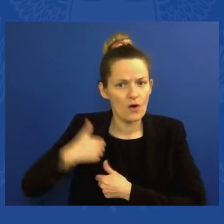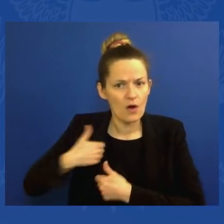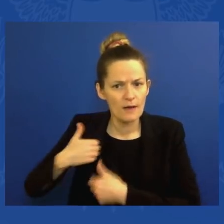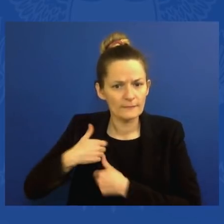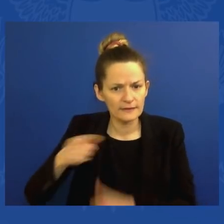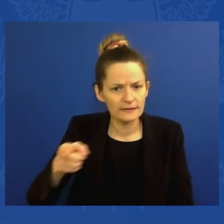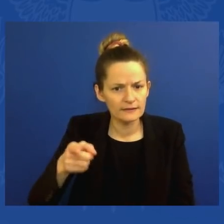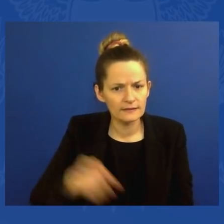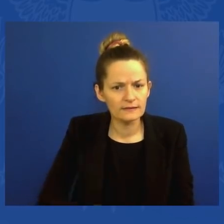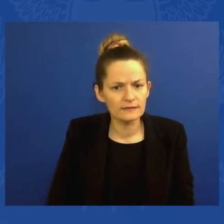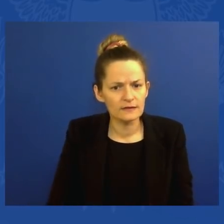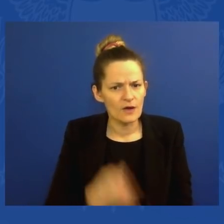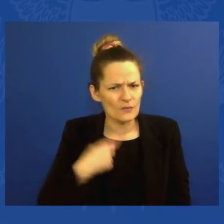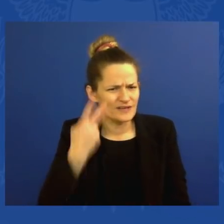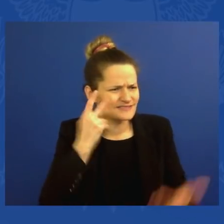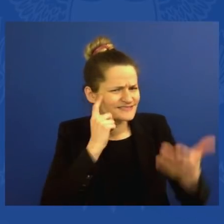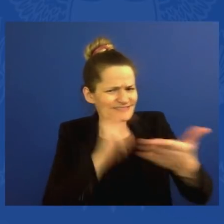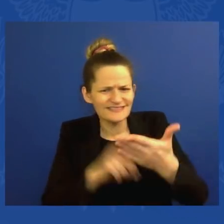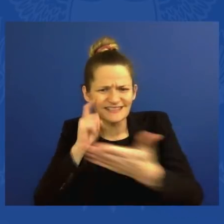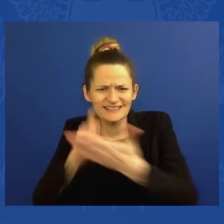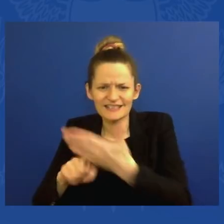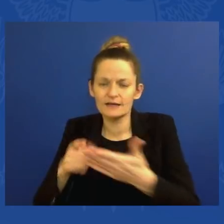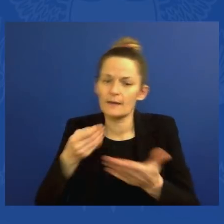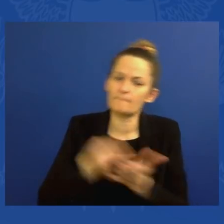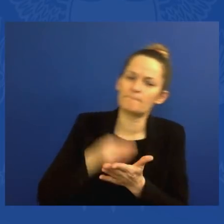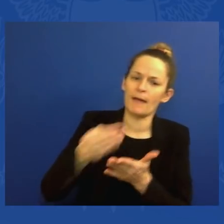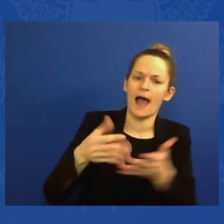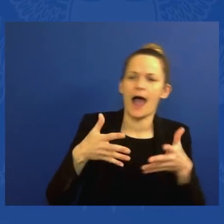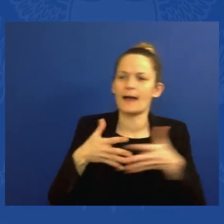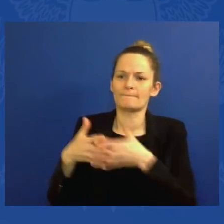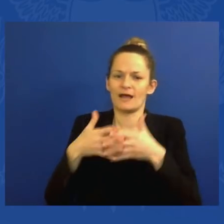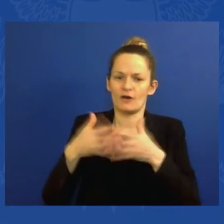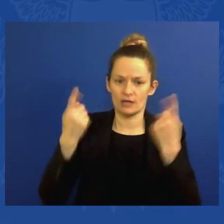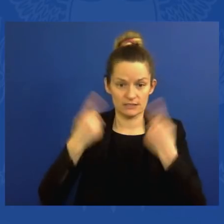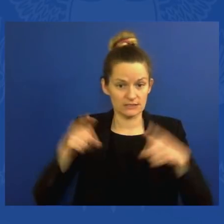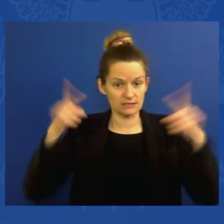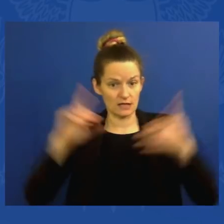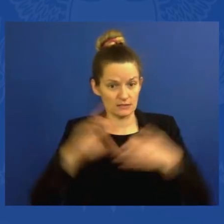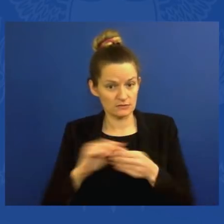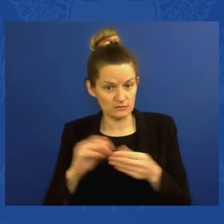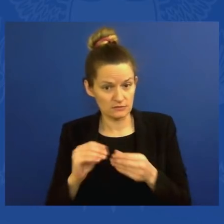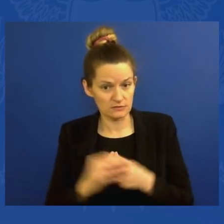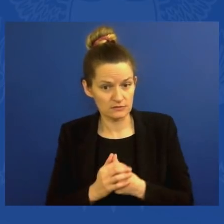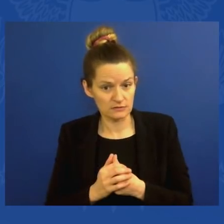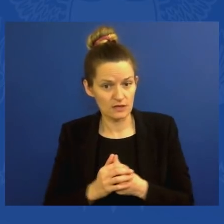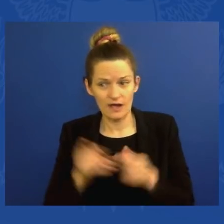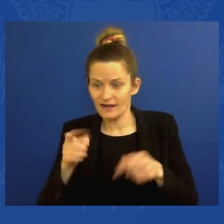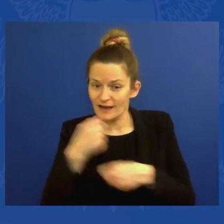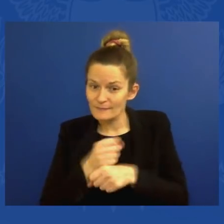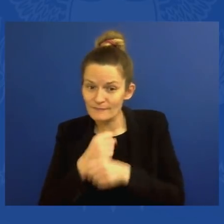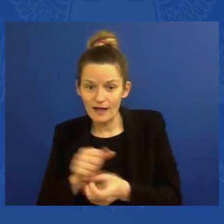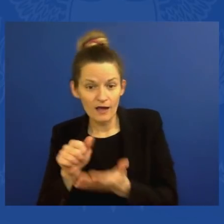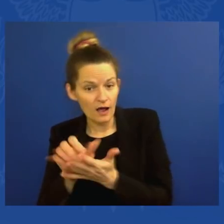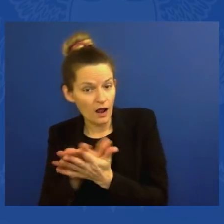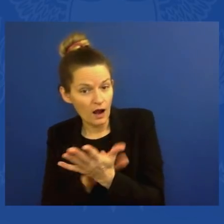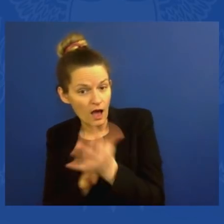which will allow us to make synthetic rubber gloves in Alabama, fibers that go into N95 masks in New Hampshire,